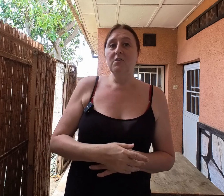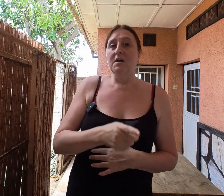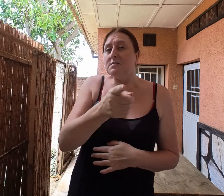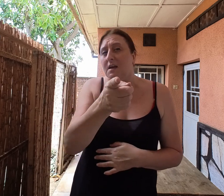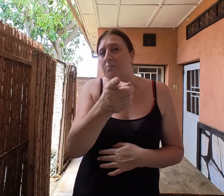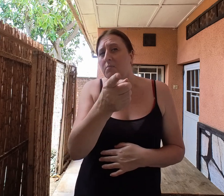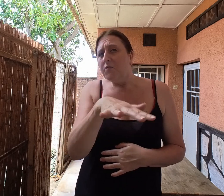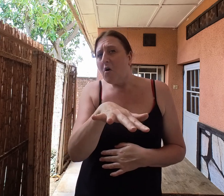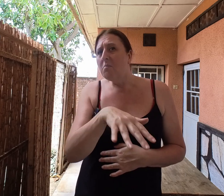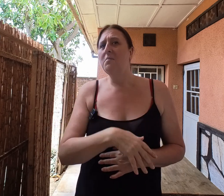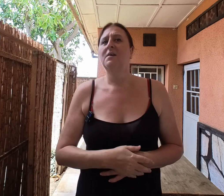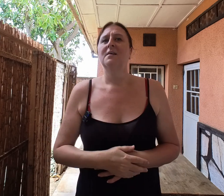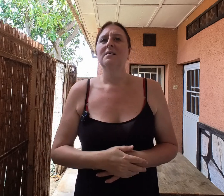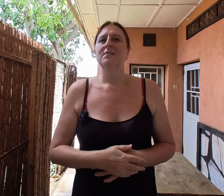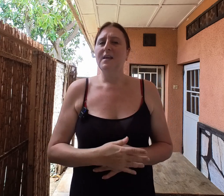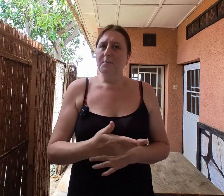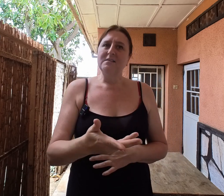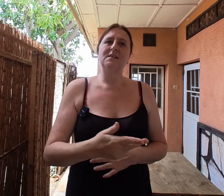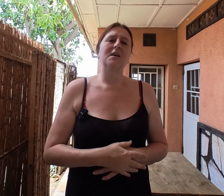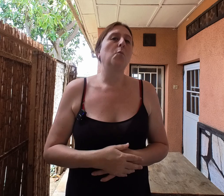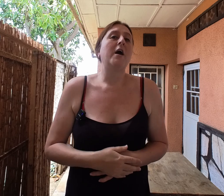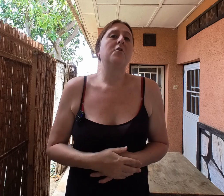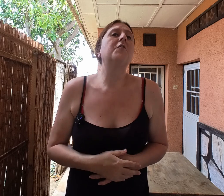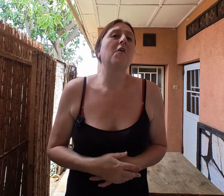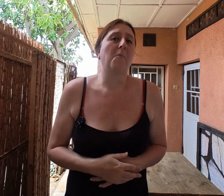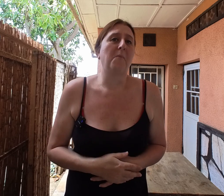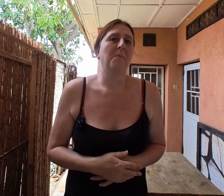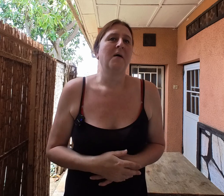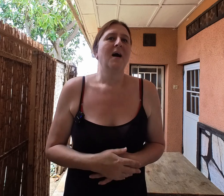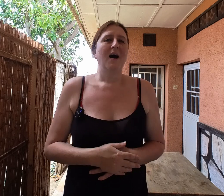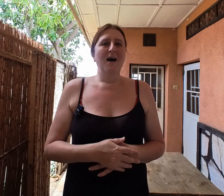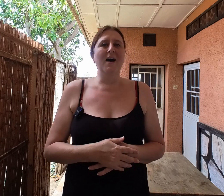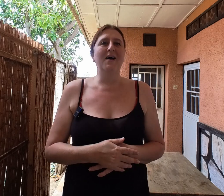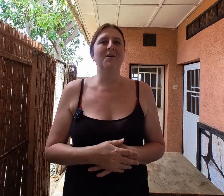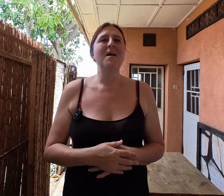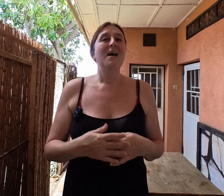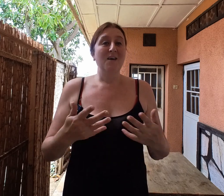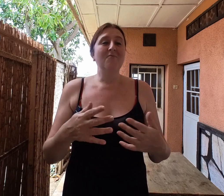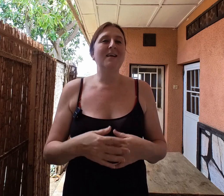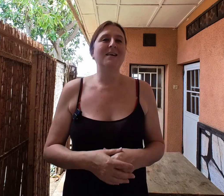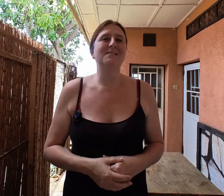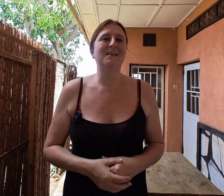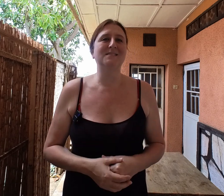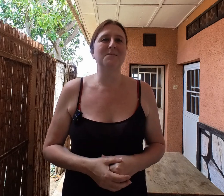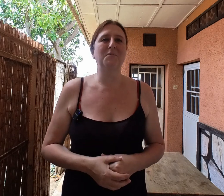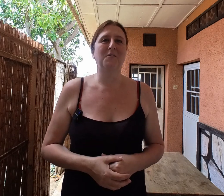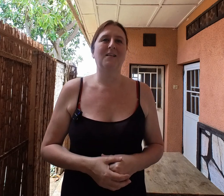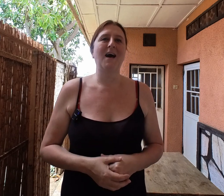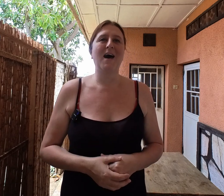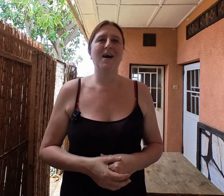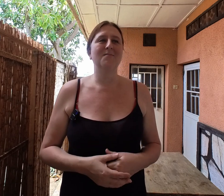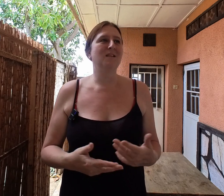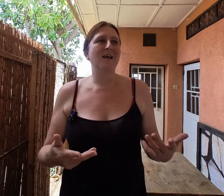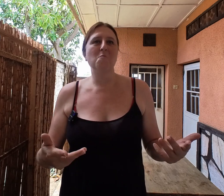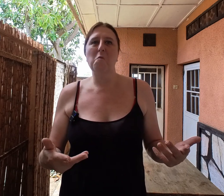If I look at you, say 'from,' then I'm asking you where you're from. It really is that simple. Like,